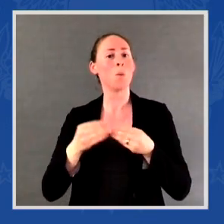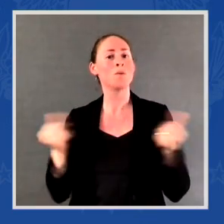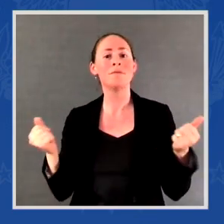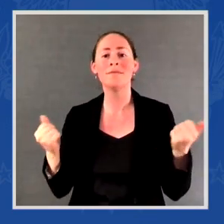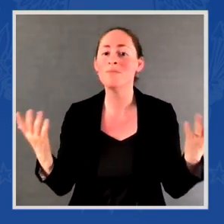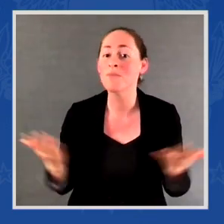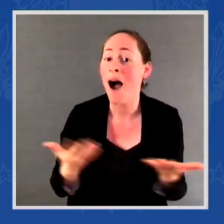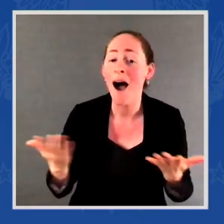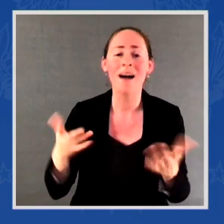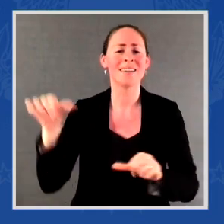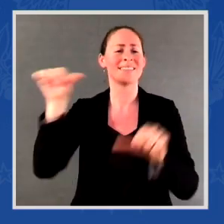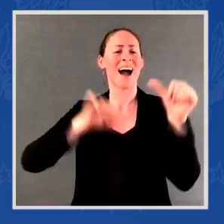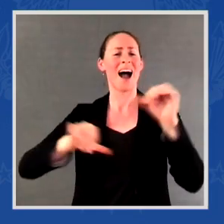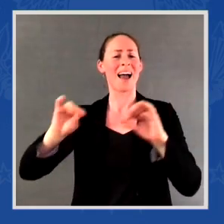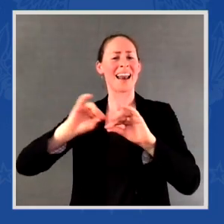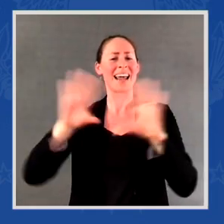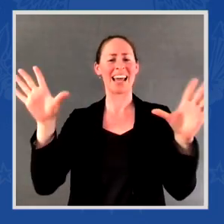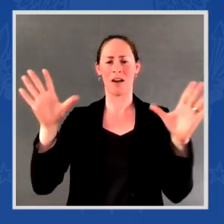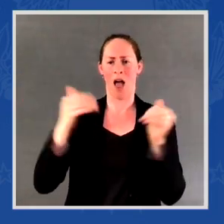and its variants is to be fully vaccinated.